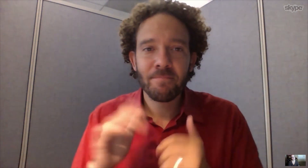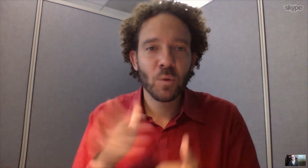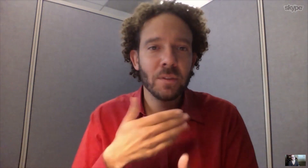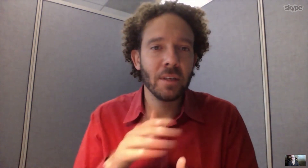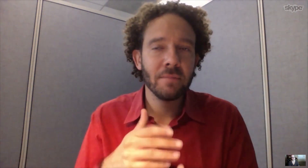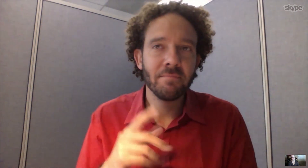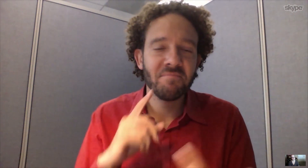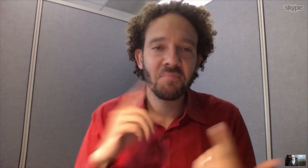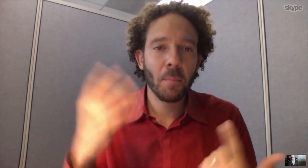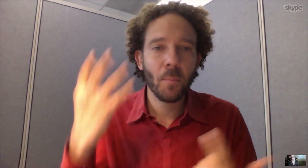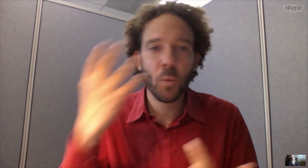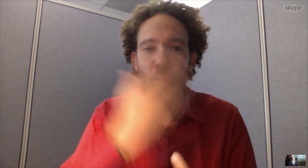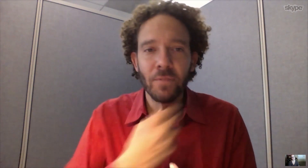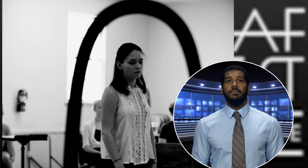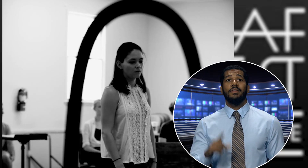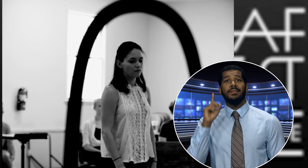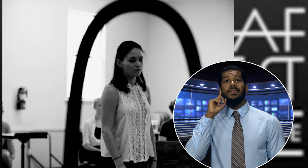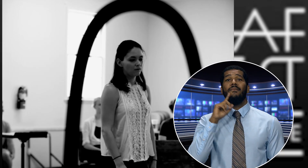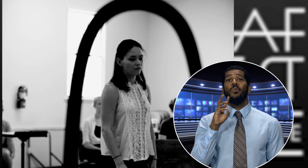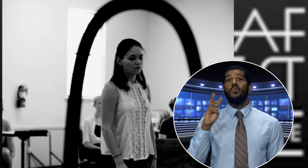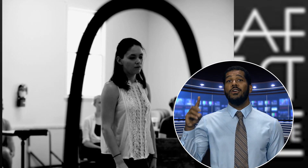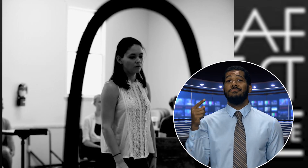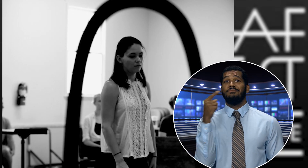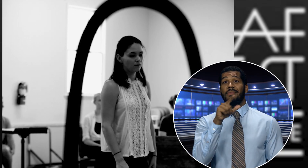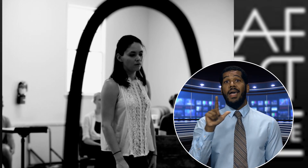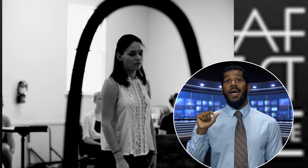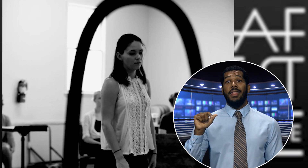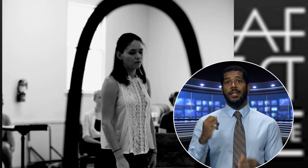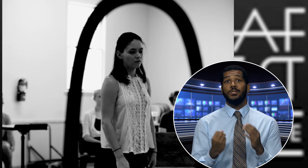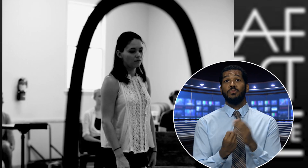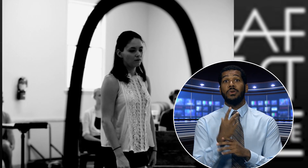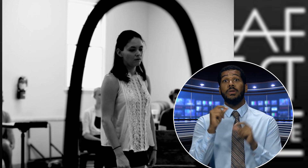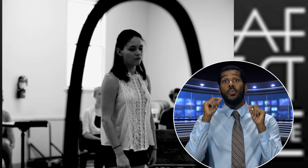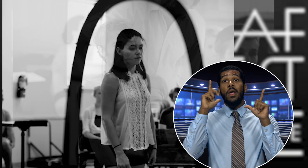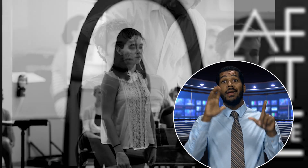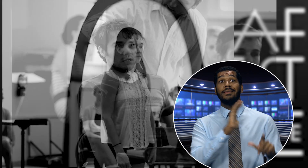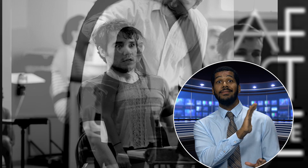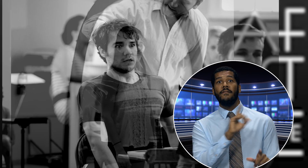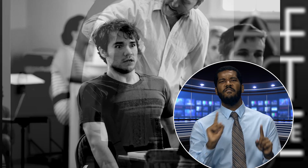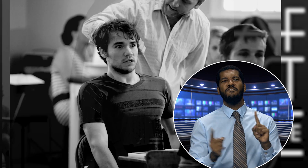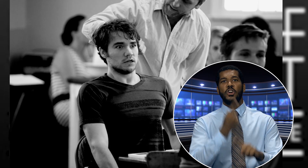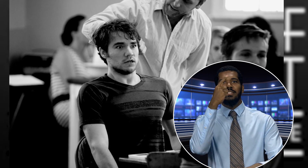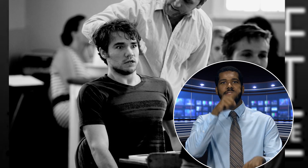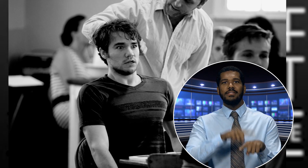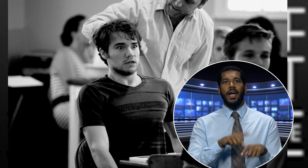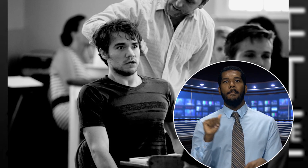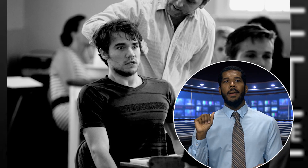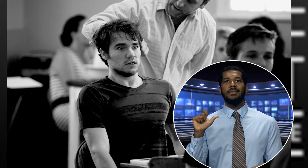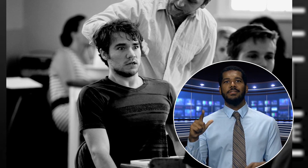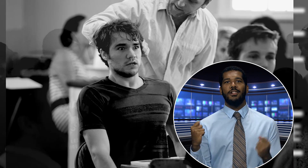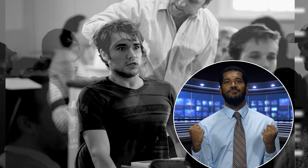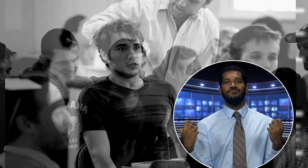Deaf West Theatre is based in Los Angeles and will premiere the first ever ASL version